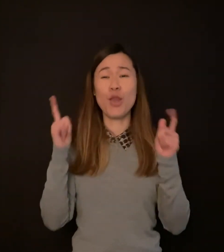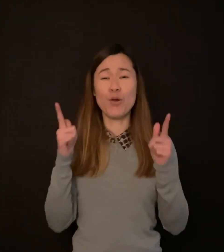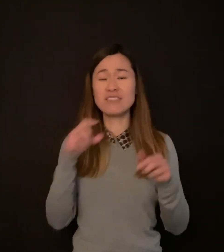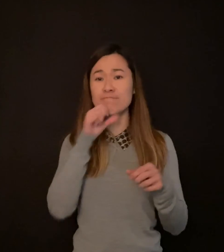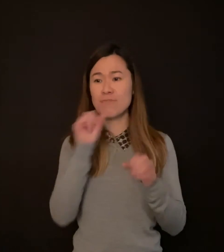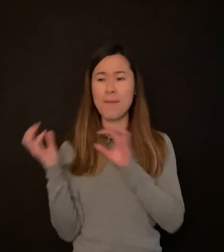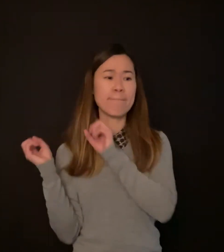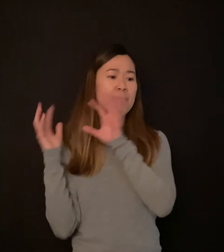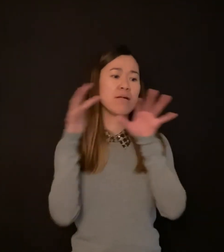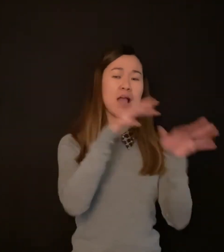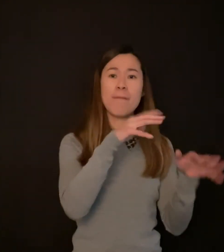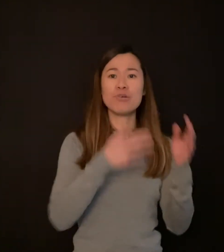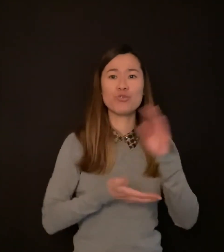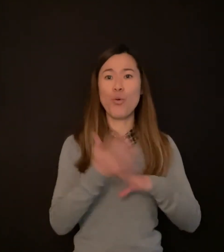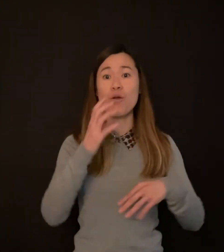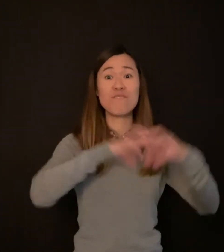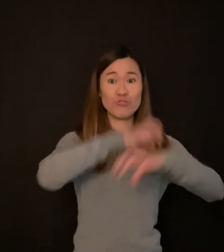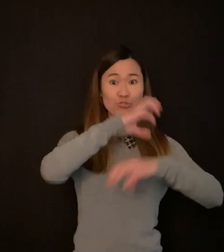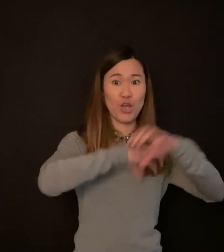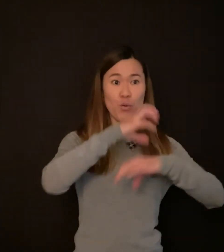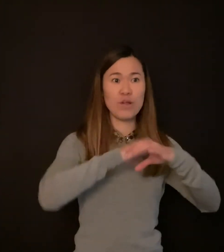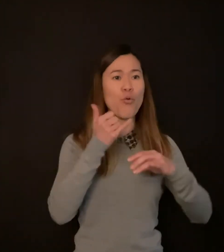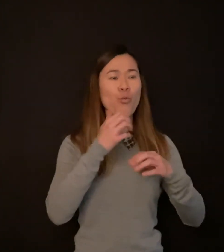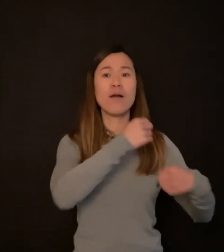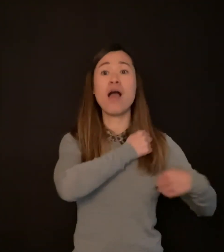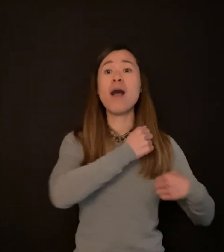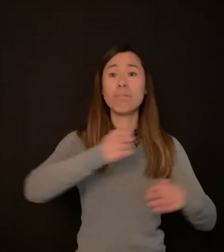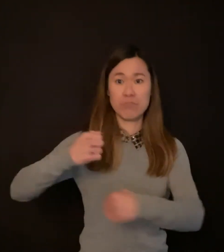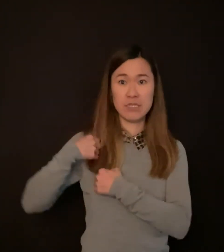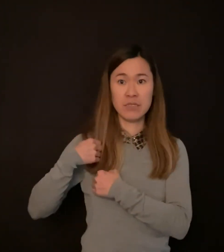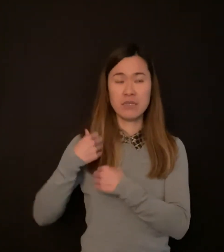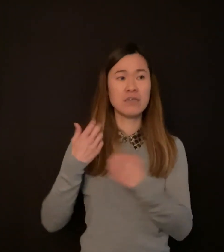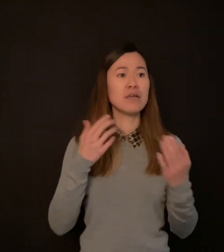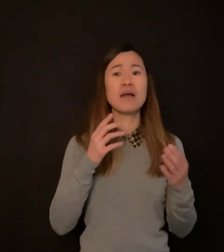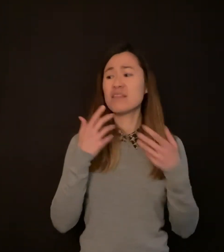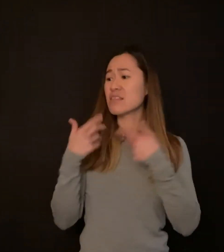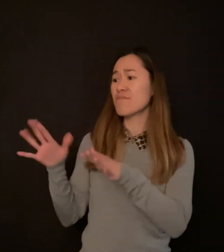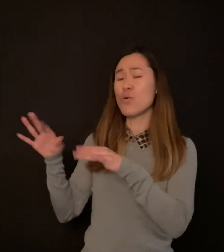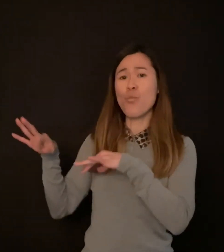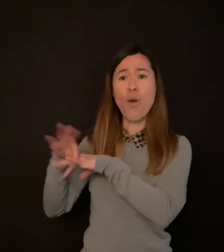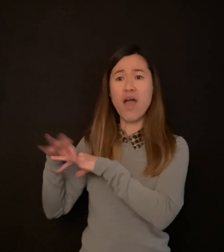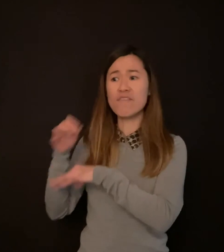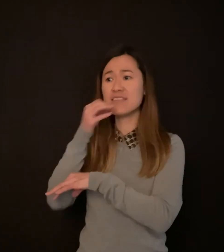It's important that the two people decide and agree, and have conversations,